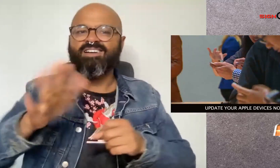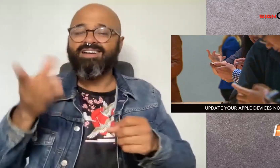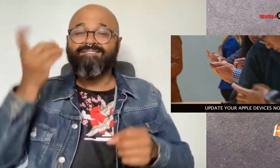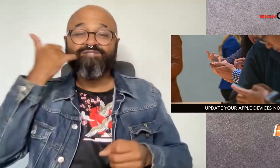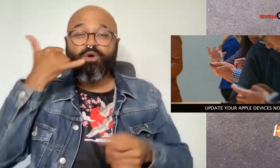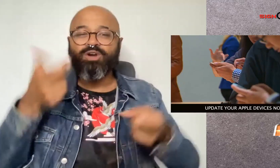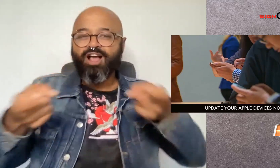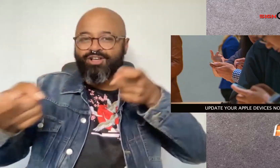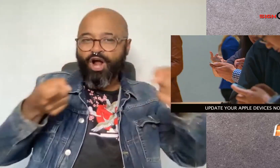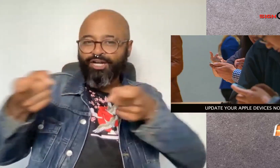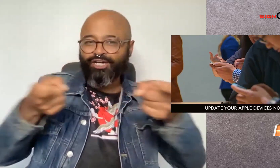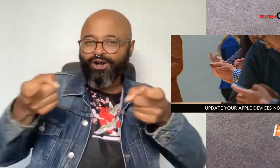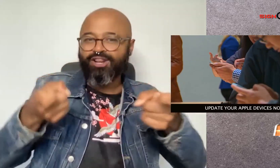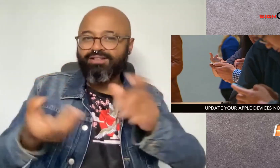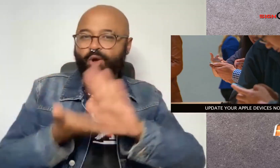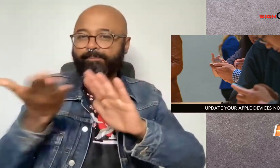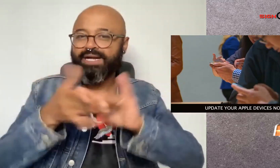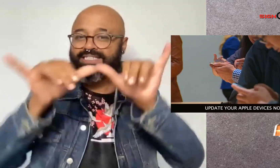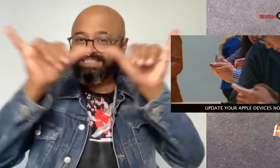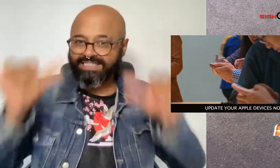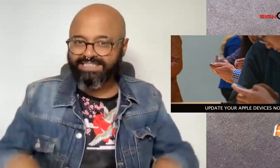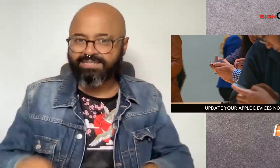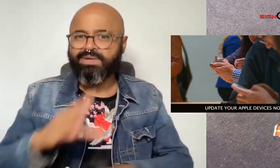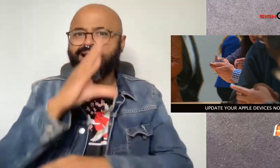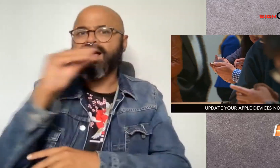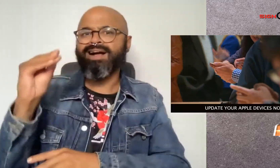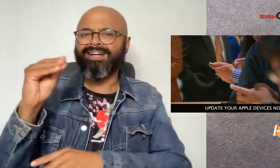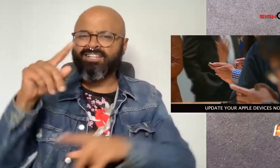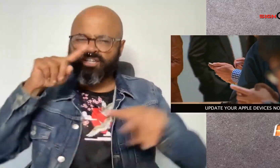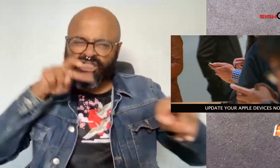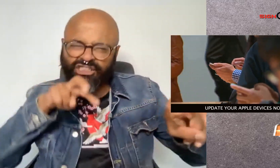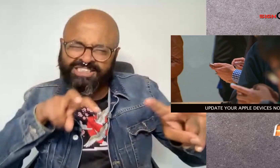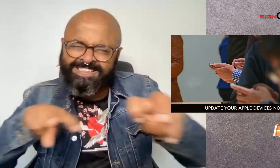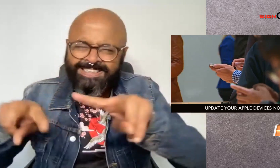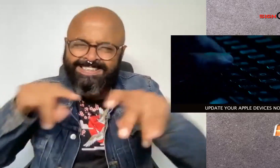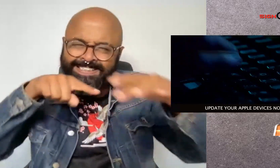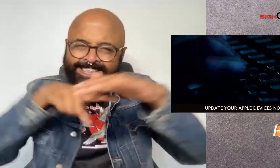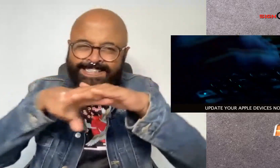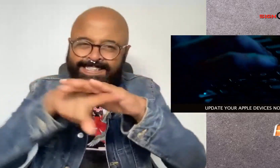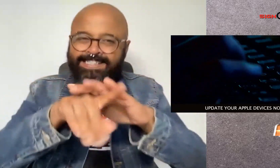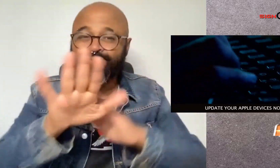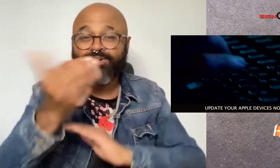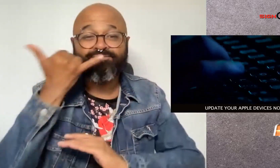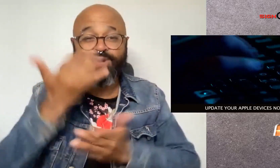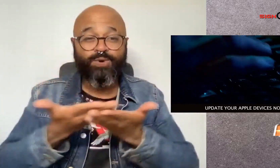the ability to take control of your device's operating system and potentially infiltrate